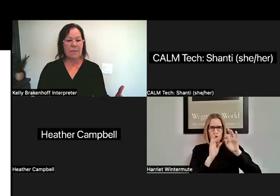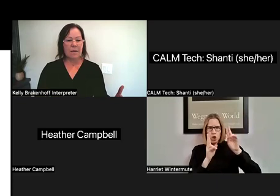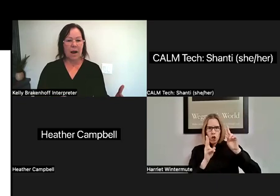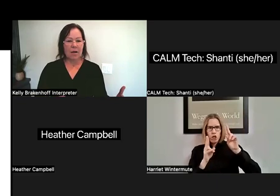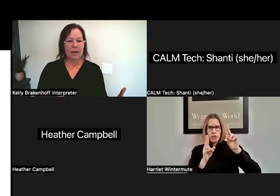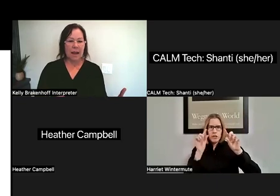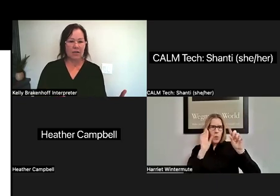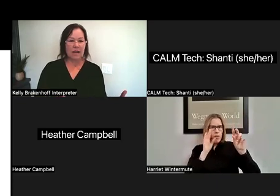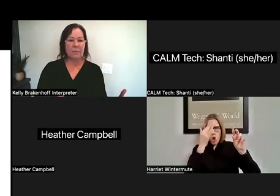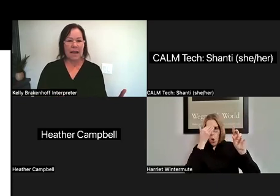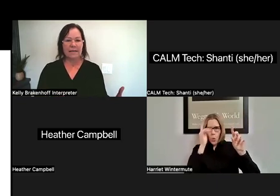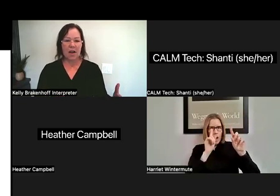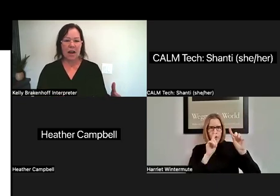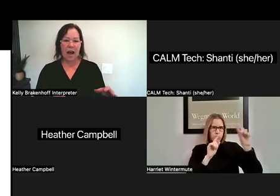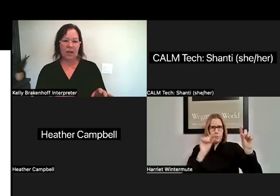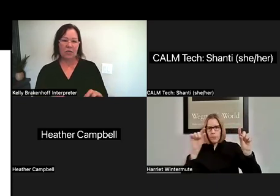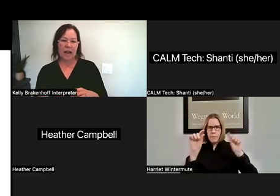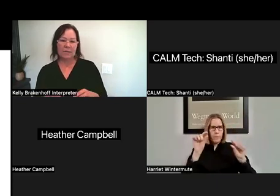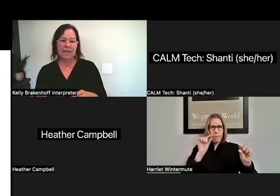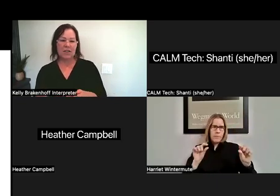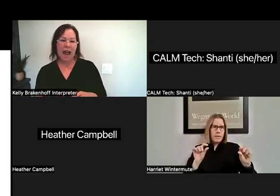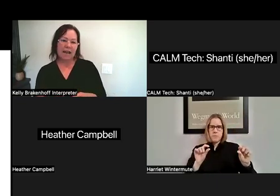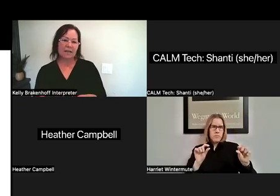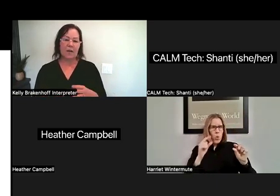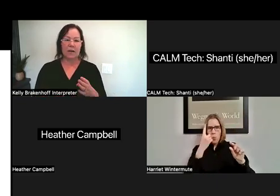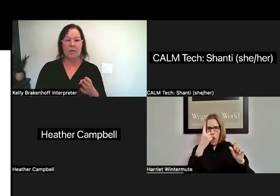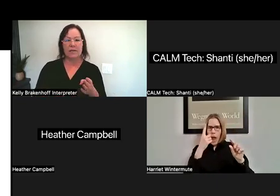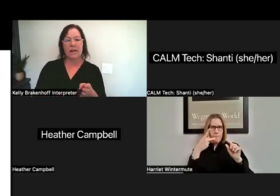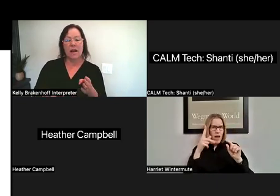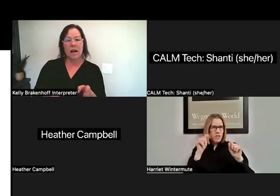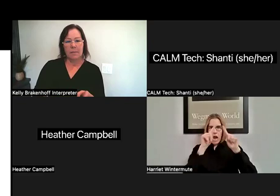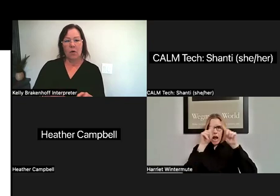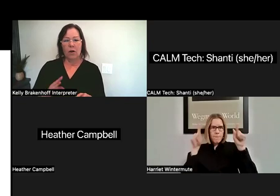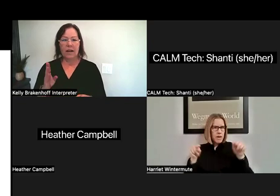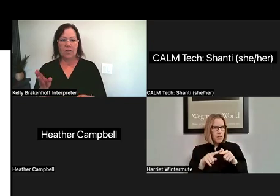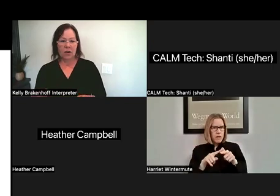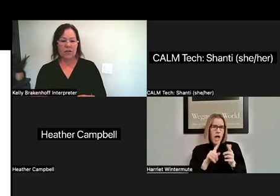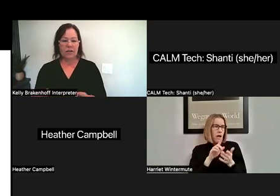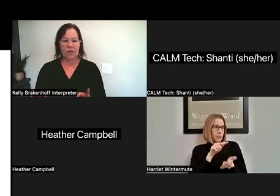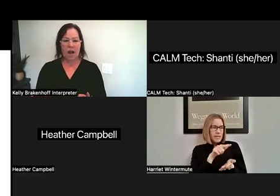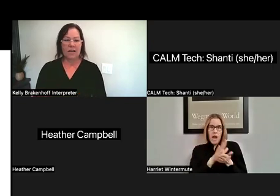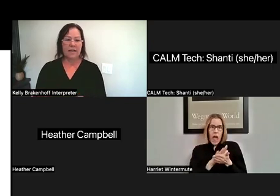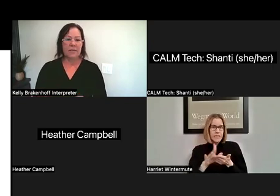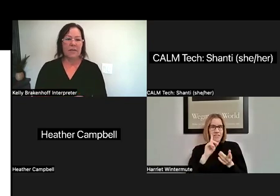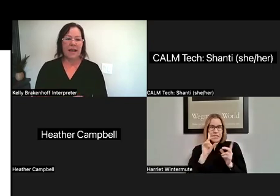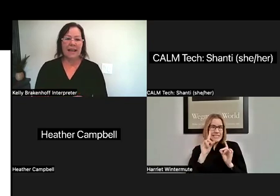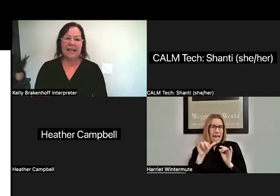the priority matrix based on how you typed each task whether it was important or urgent or not.